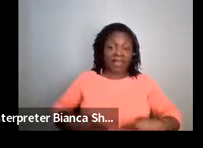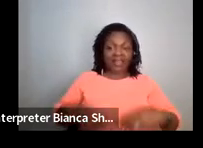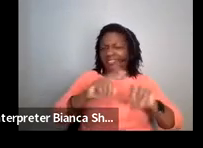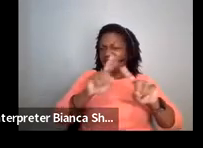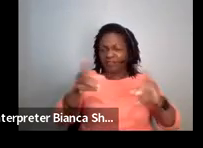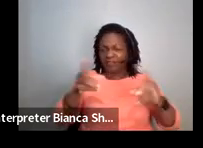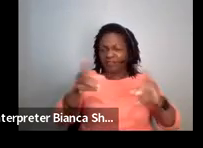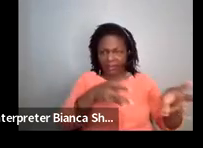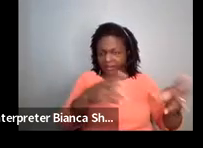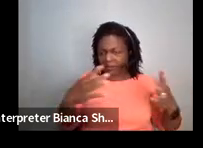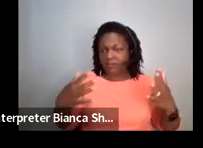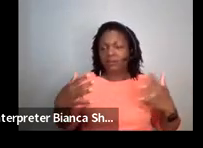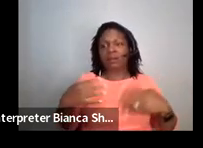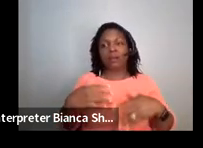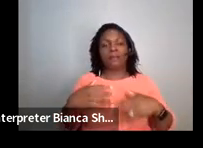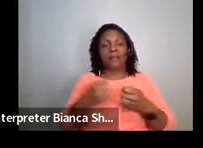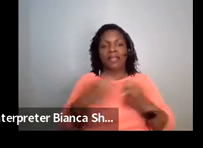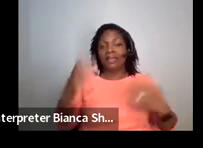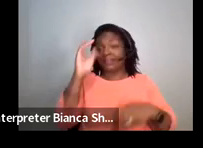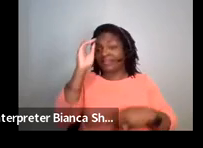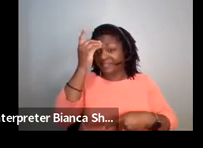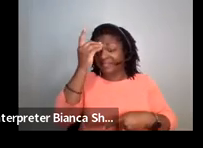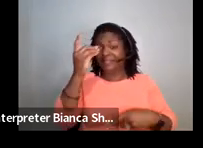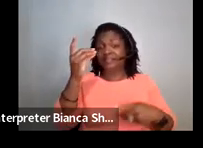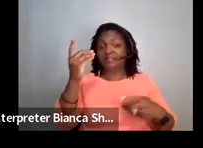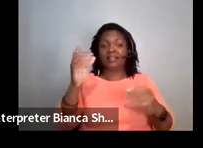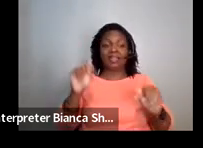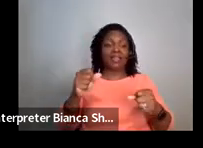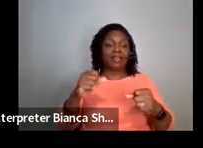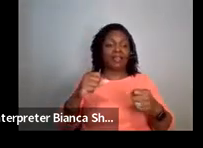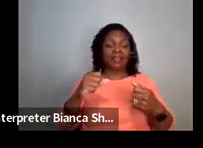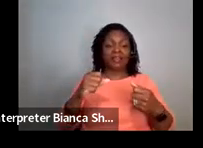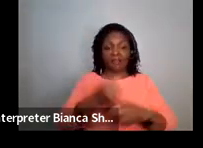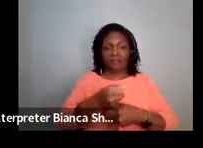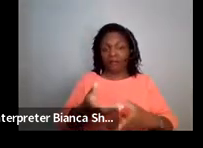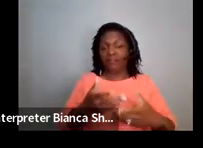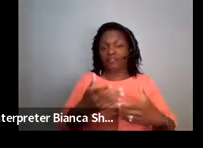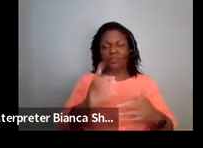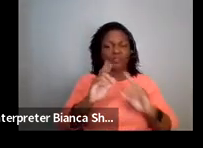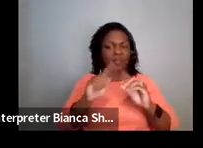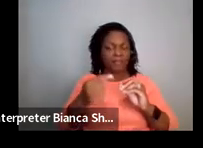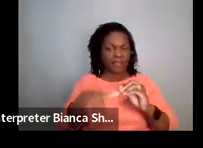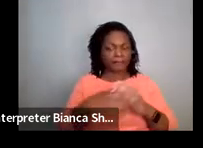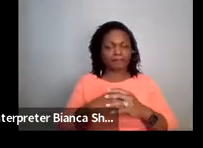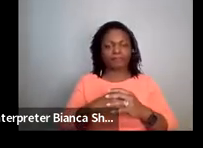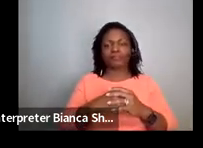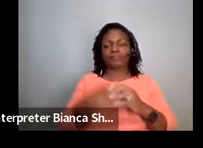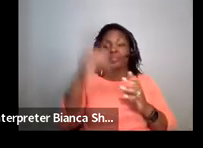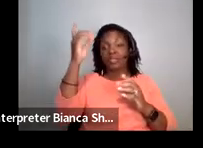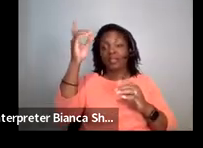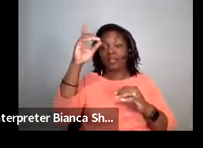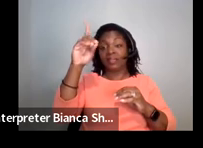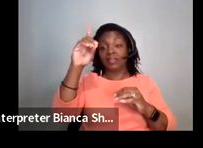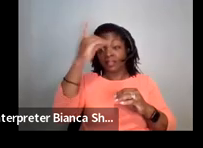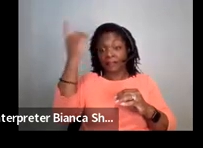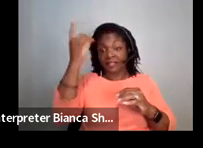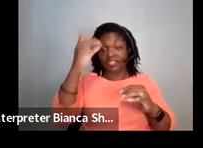There's lots of diseases that dimension is so Let's talk about that dementia is a large umbrella term.